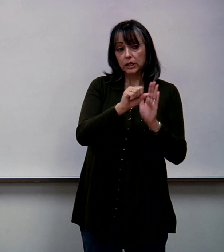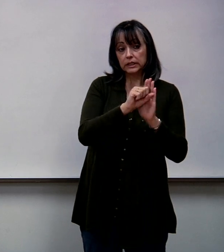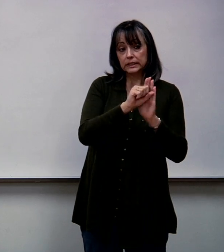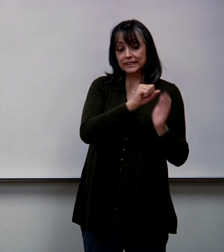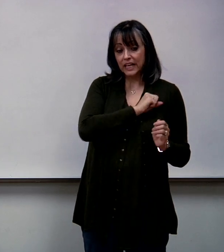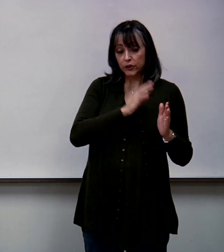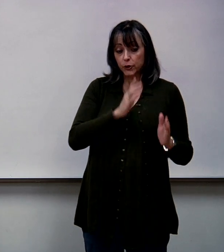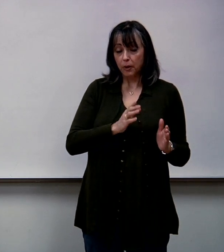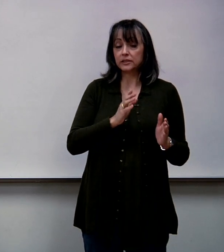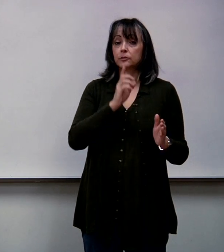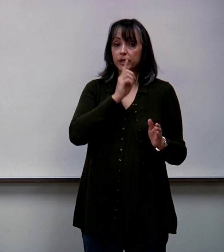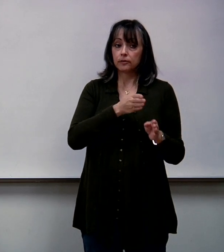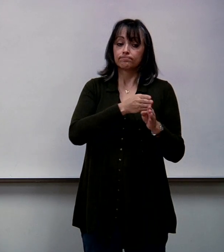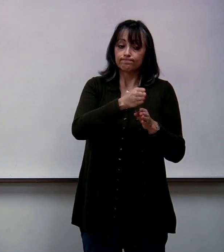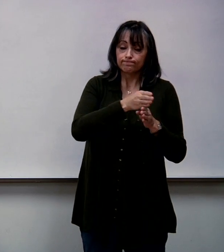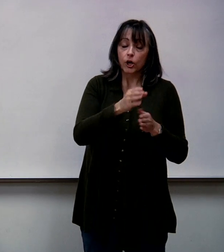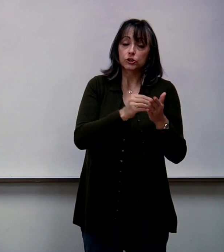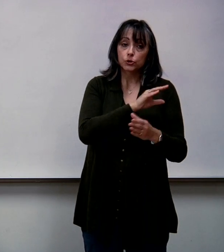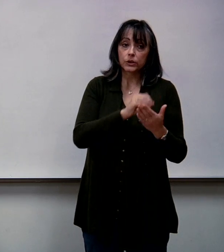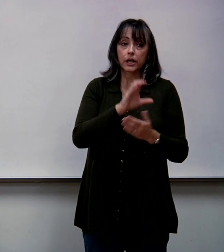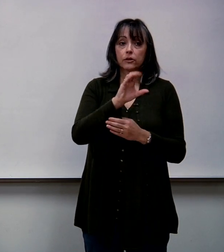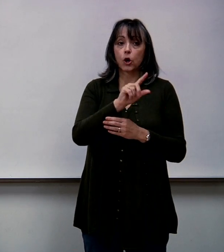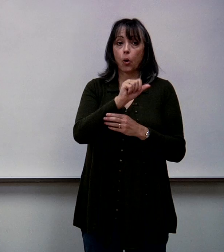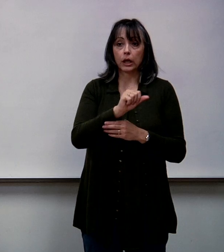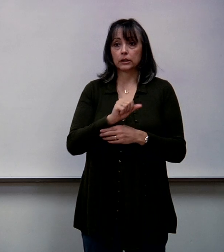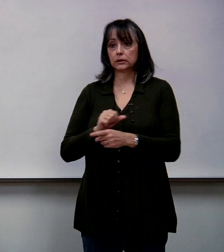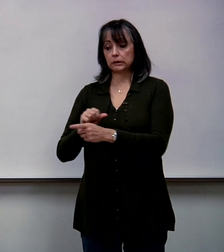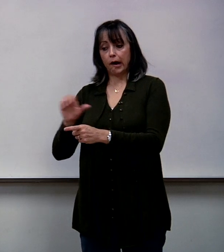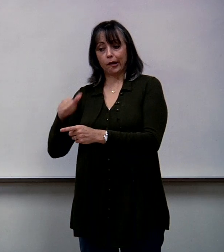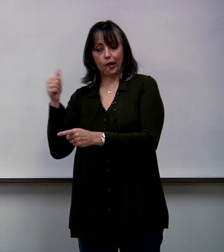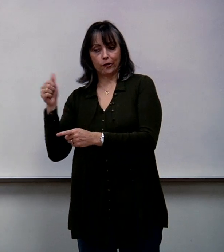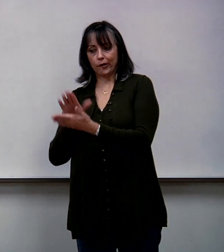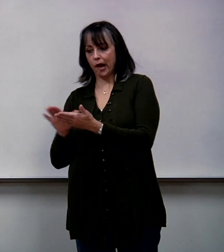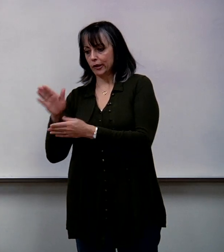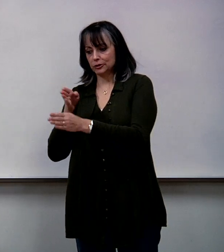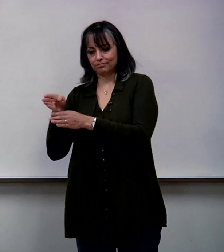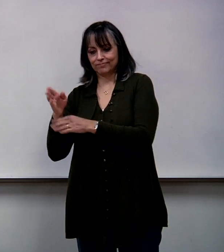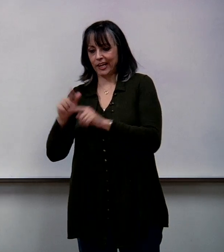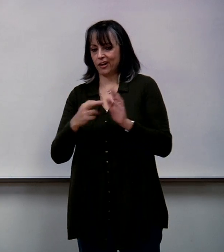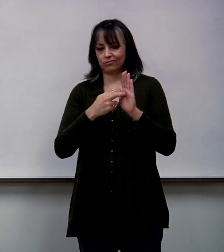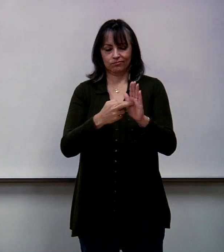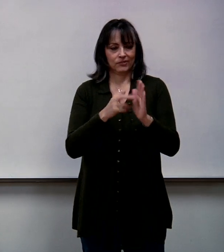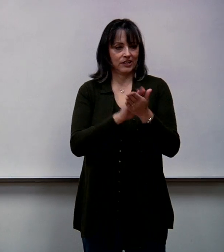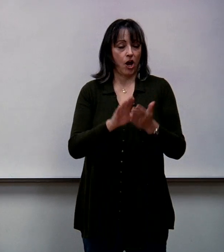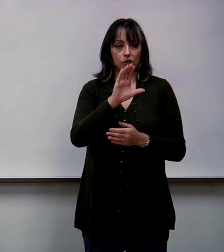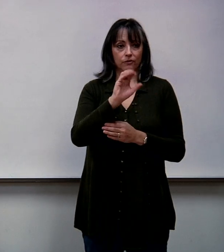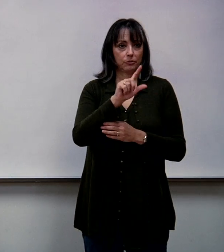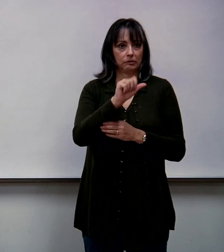in the College of Liberal Arts. A KGCOE student is not eligible to represent the College of Liberal Arts, for example. Or